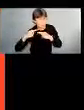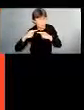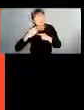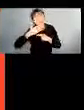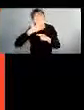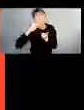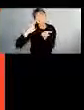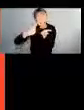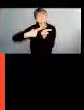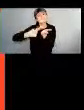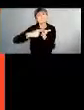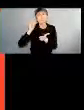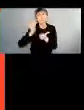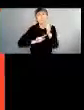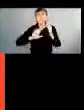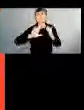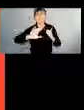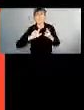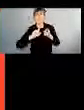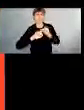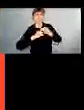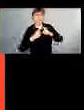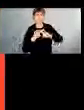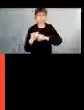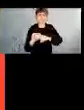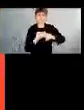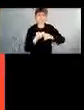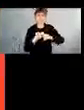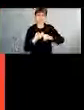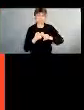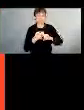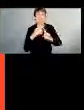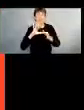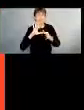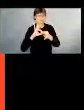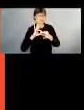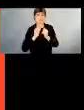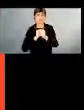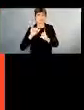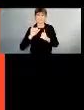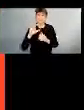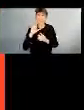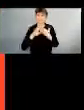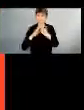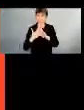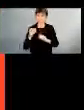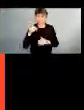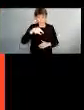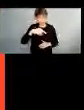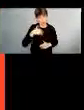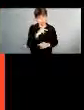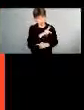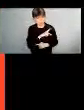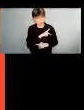and connections to that specific community. For example, do you have personal lived experience,